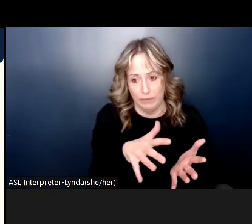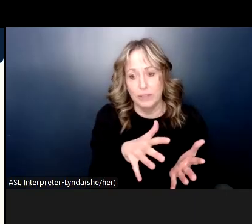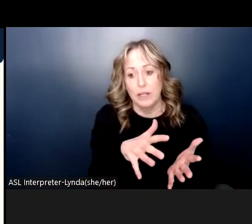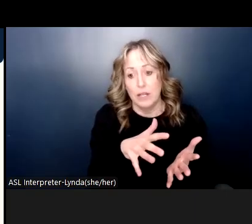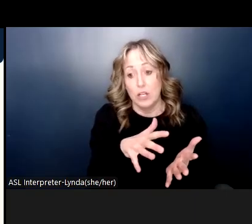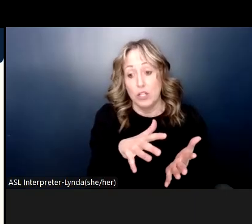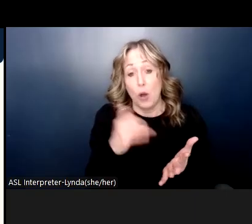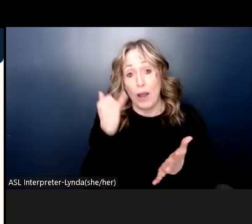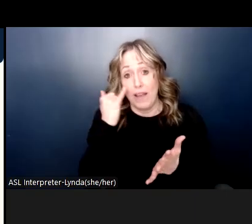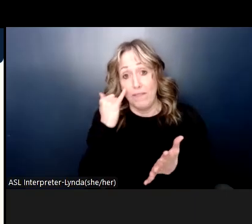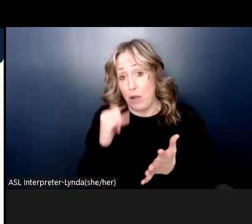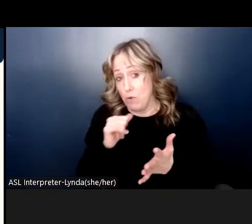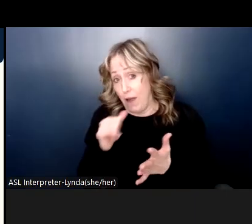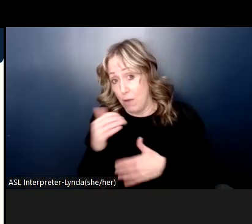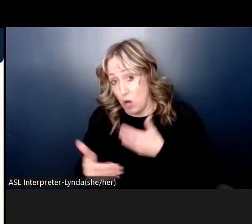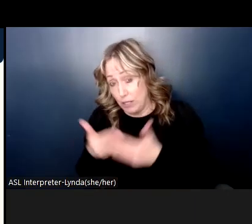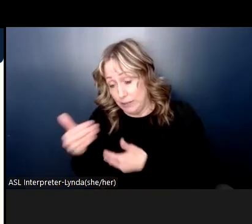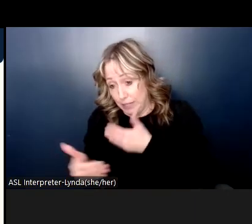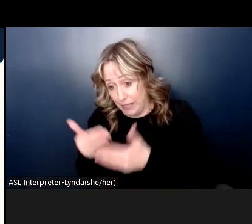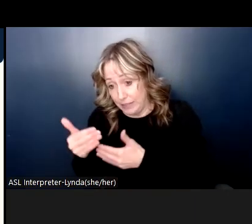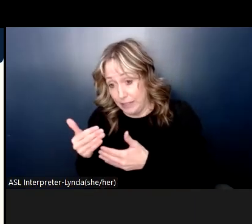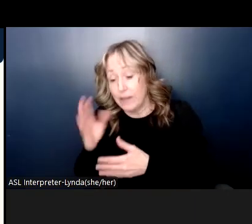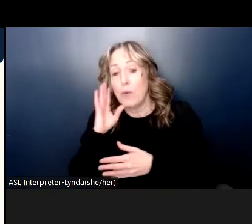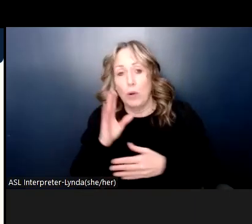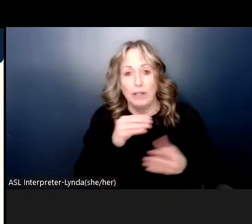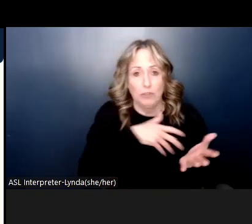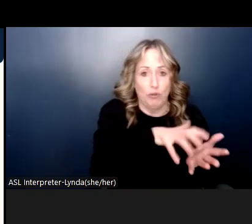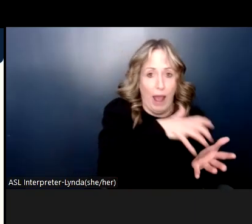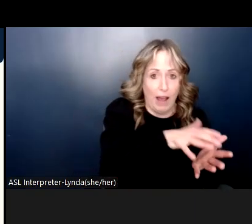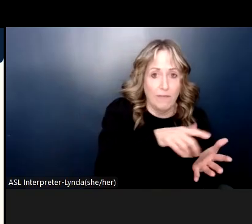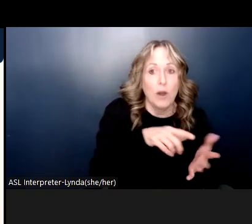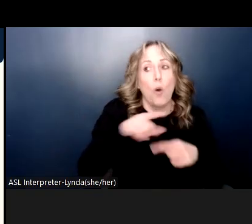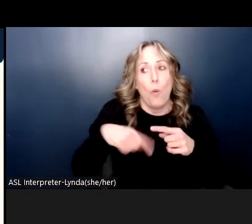pending, not processed will be in draft when mosaic opens on the 23rd.